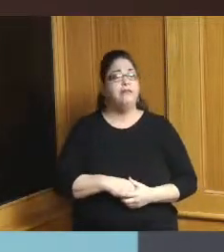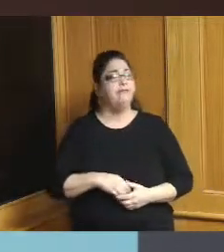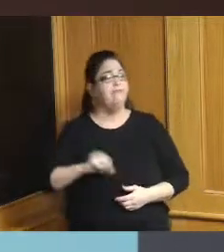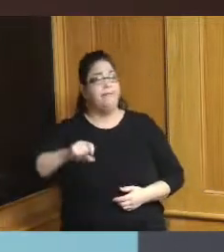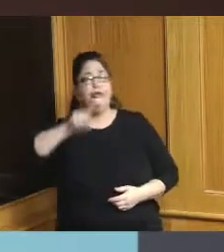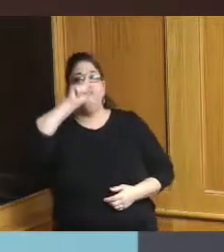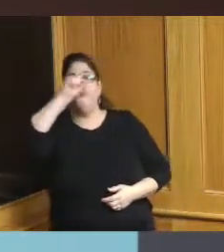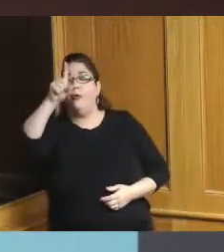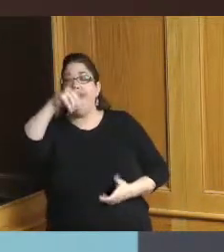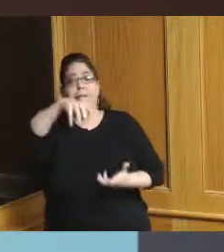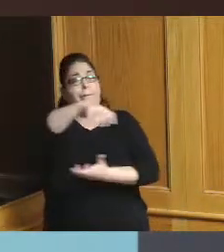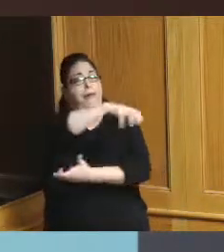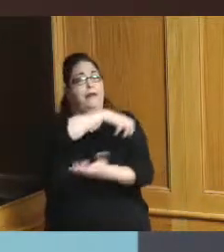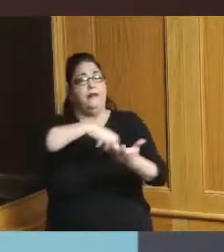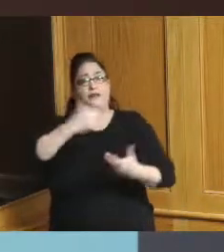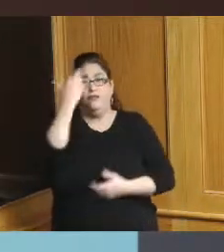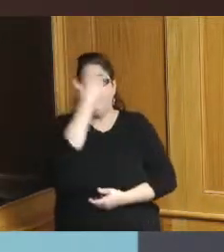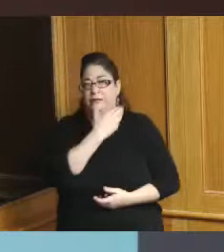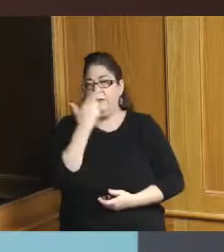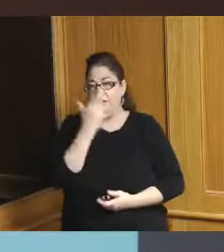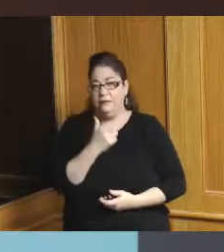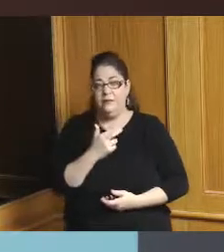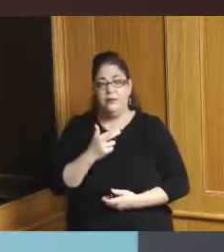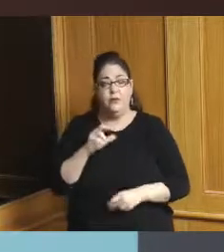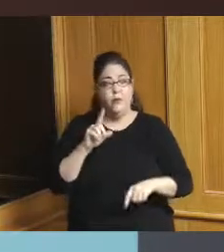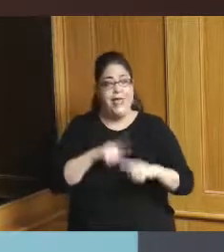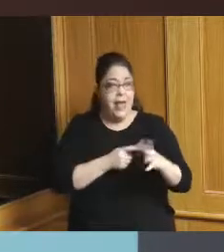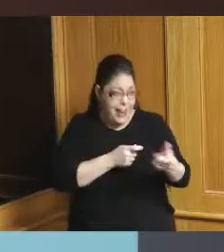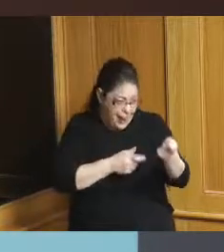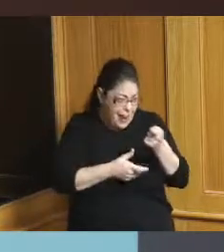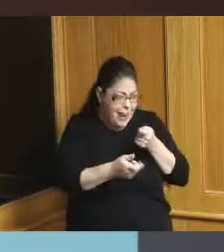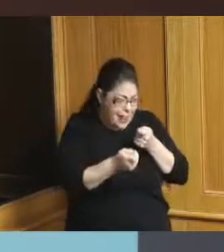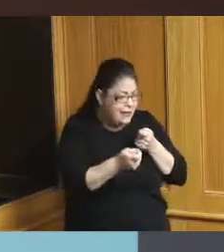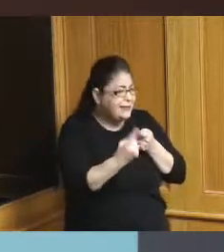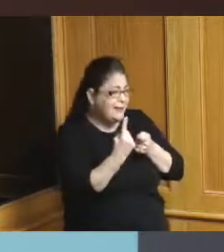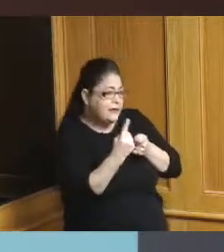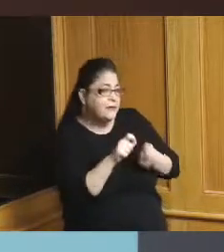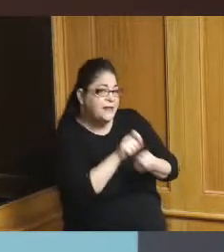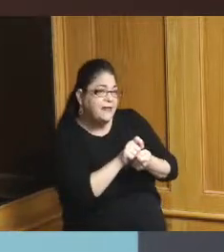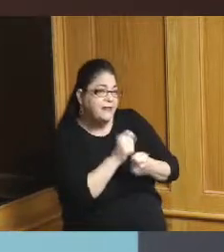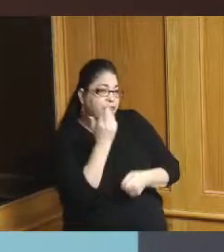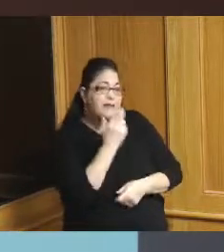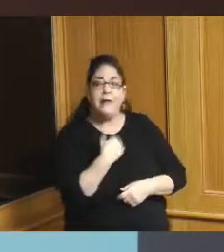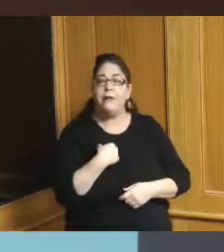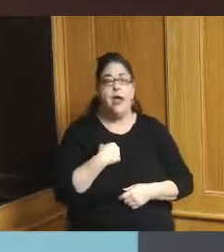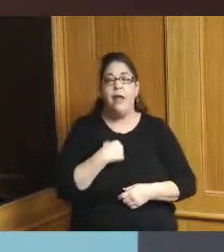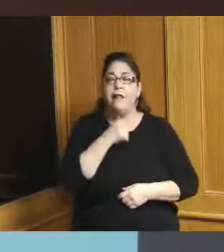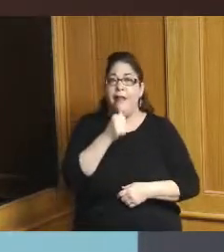a mixed bag and it's difficult to tease and one is not more important than the other exactly so